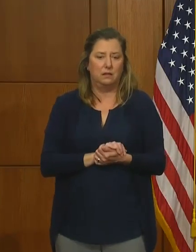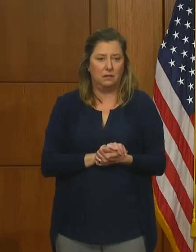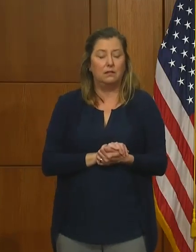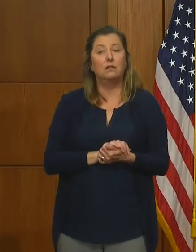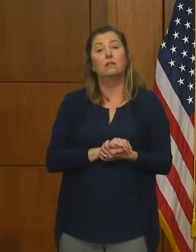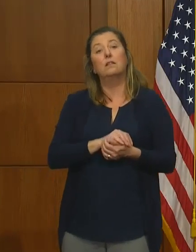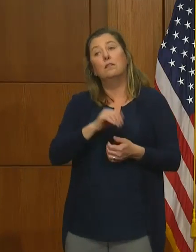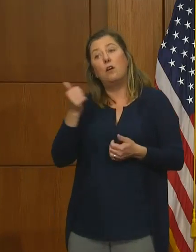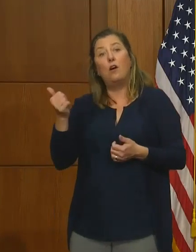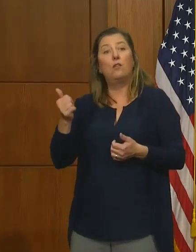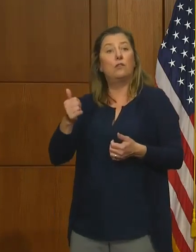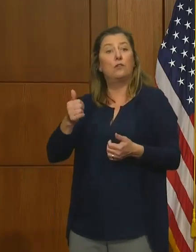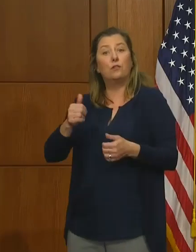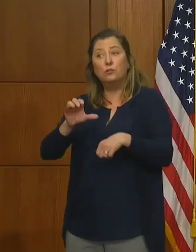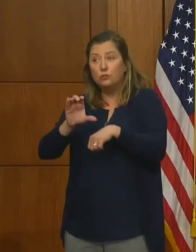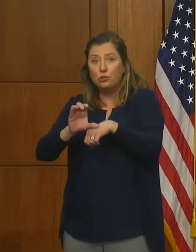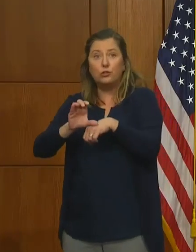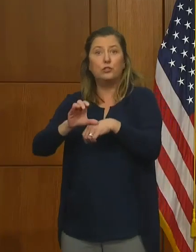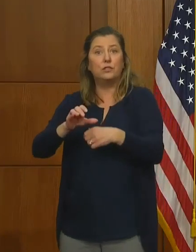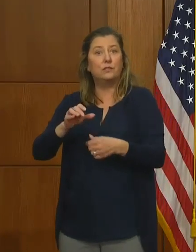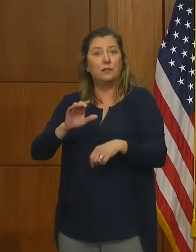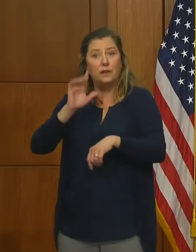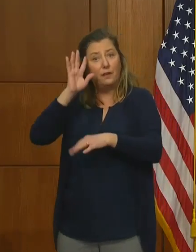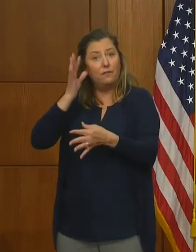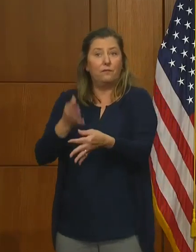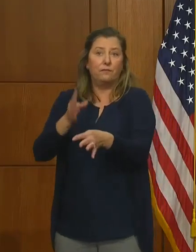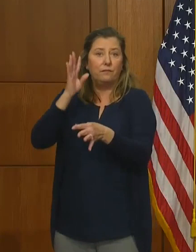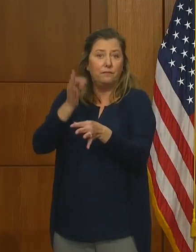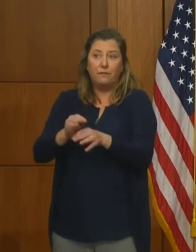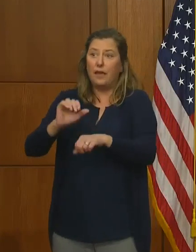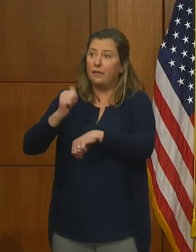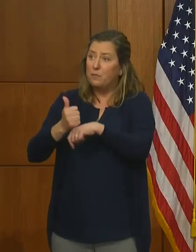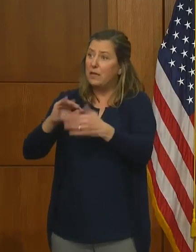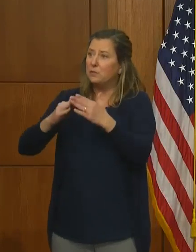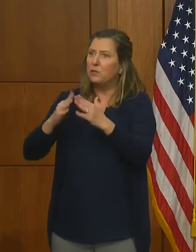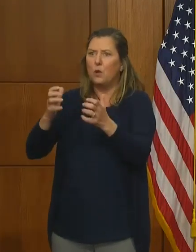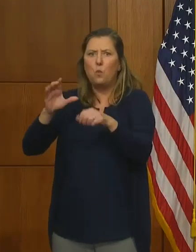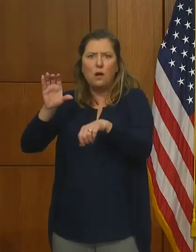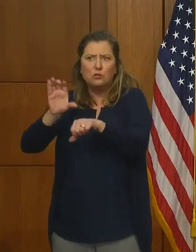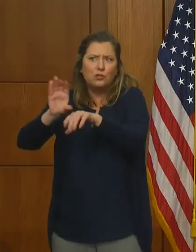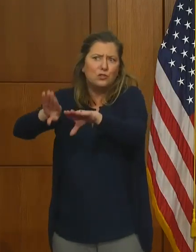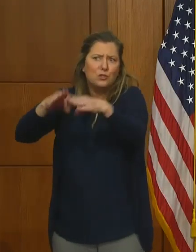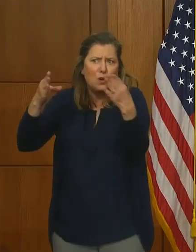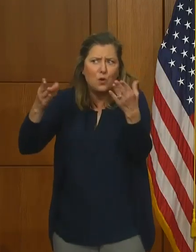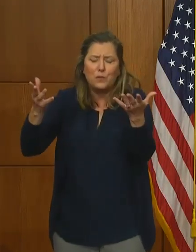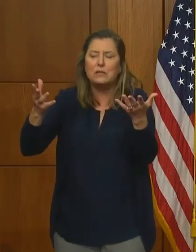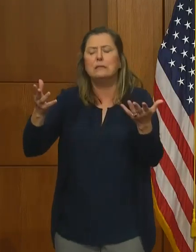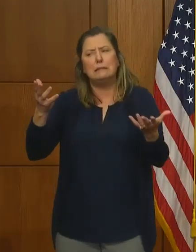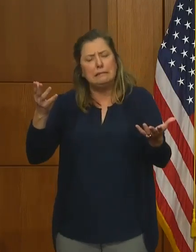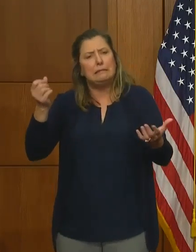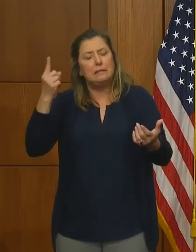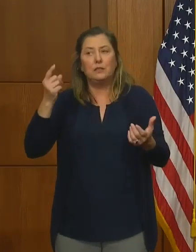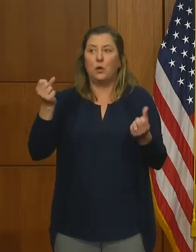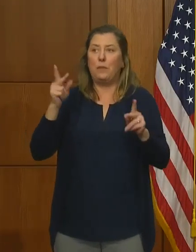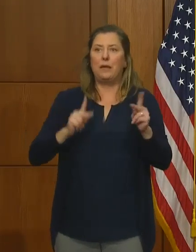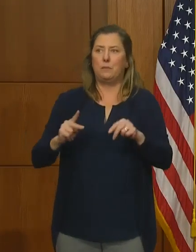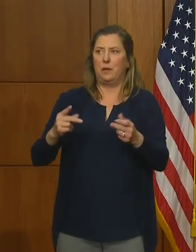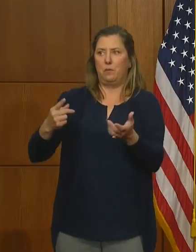CONSIDERATION. I'VE HAD FOLKS THAT HAVE THAT PROVIDED INPUT FROM THE FAITH BASED COMMUNITY THAT AND WHAT THEIR CHARGES TO